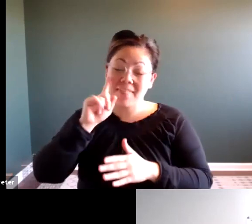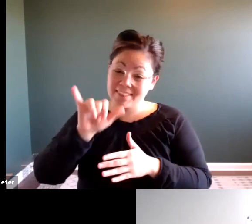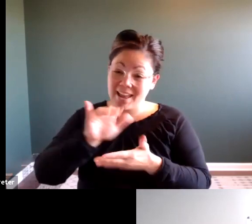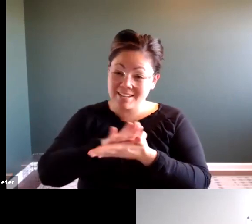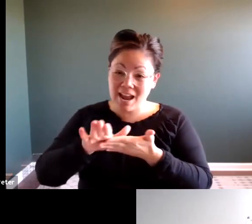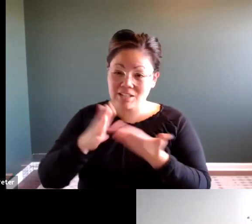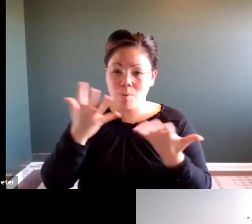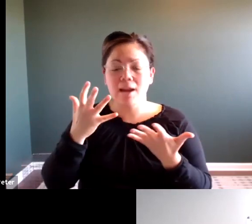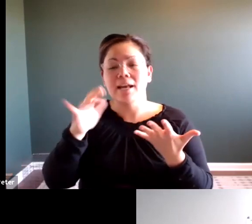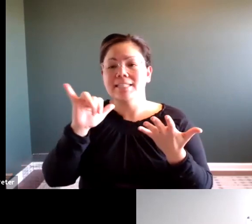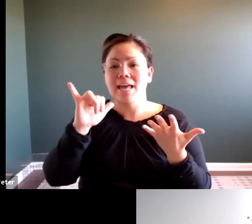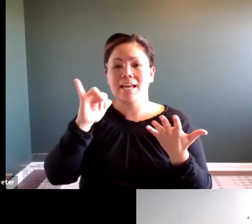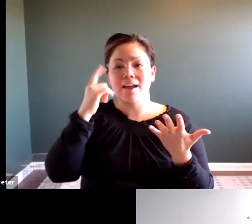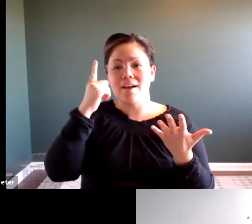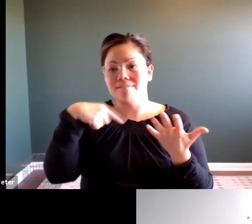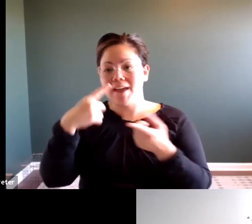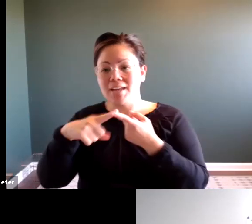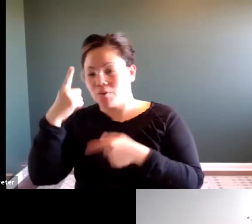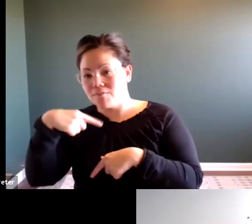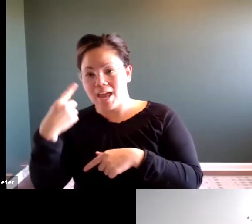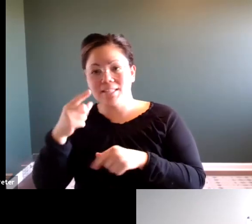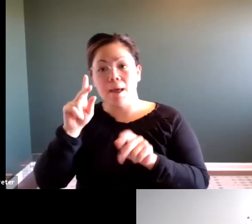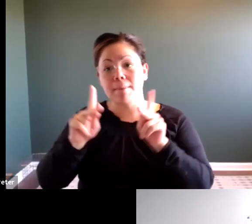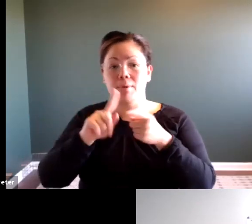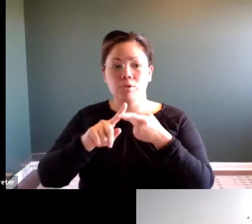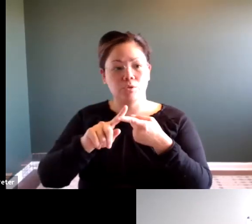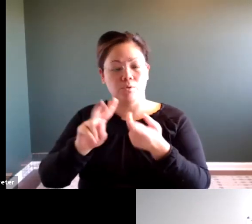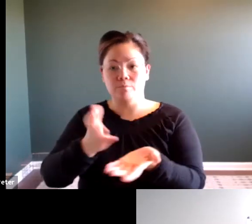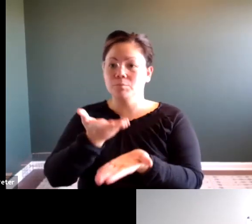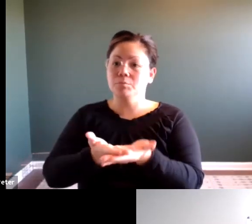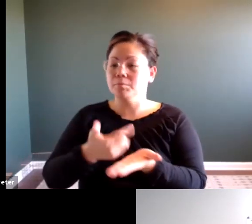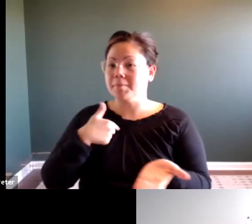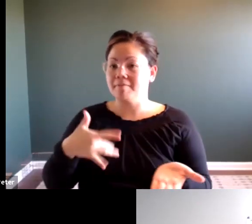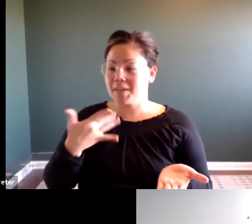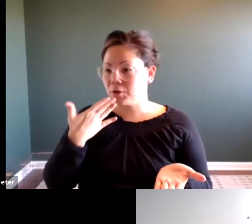is it's kind of a face to face for people to attest to the fact that they are feeling well, right?